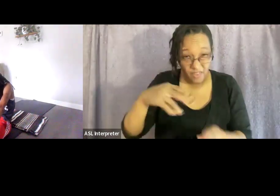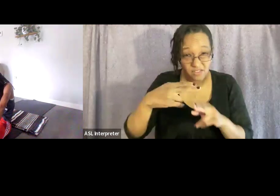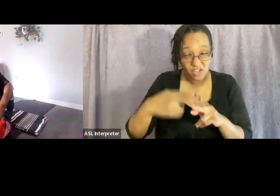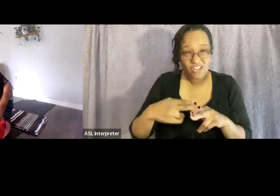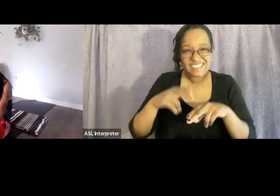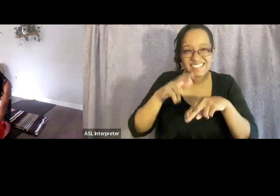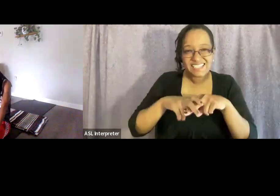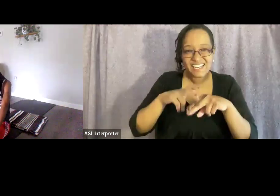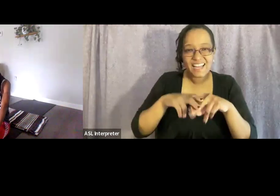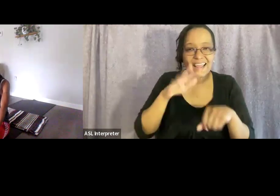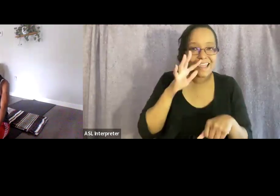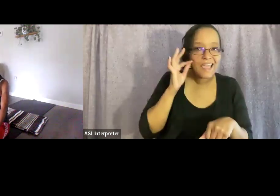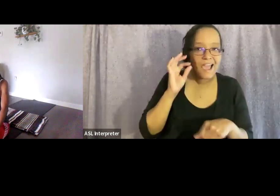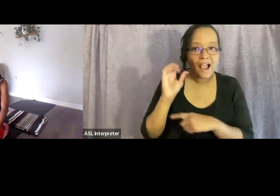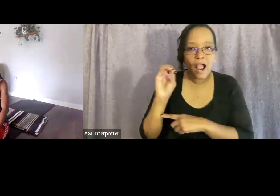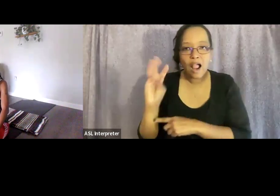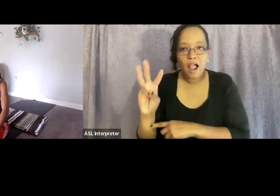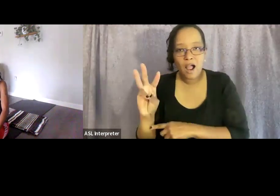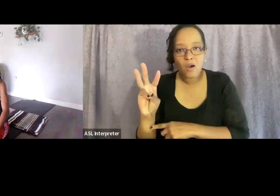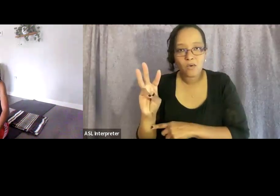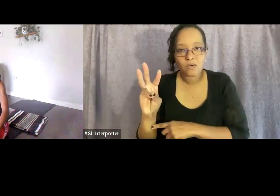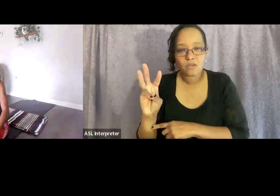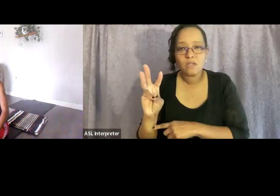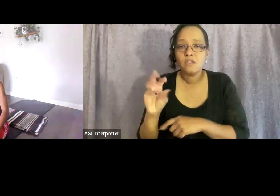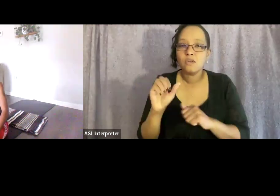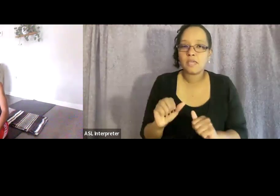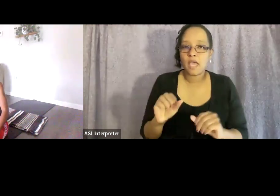So you can take some movement here, or you can be still.